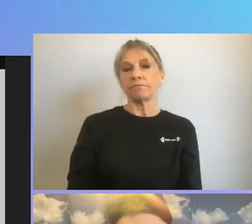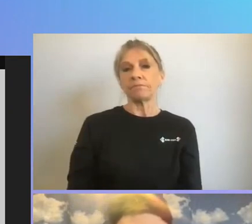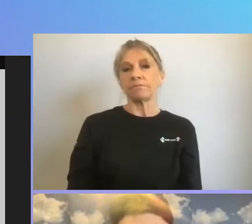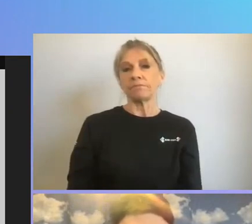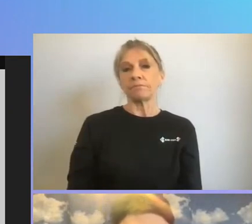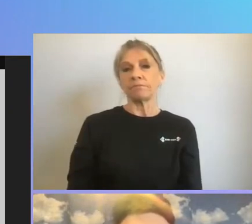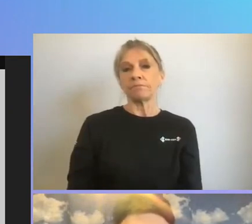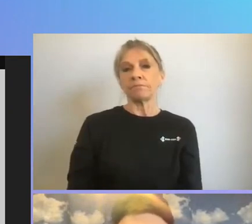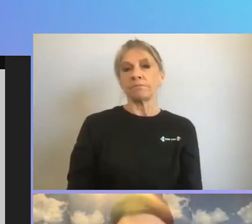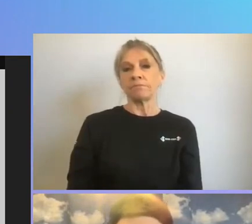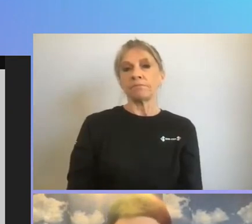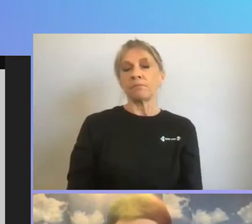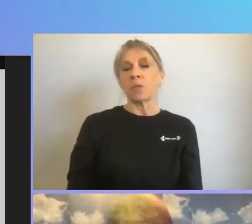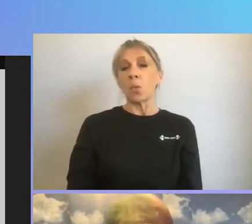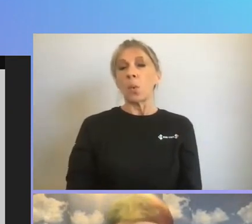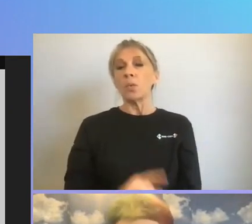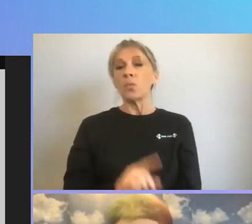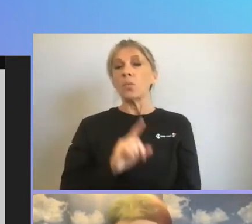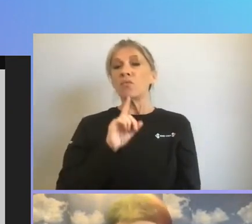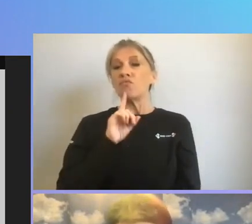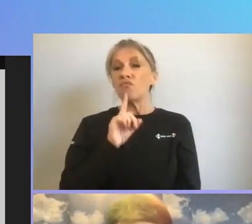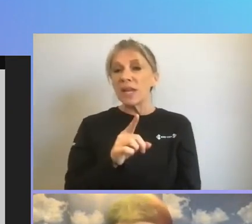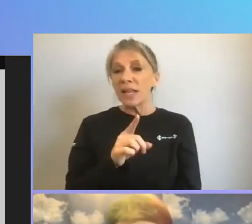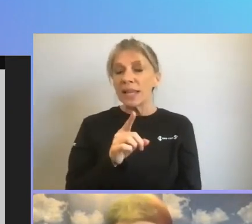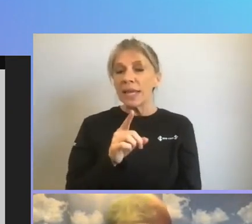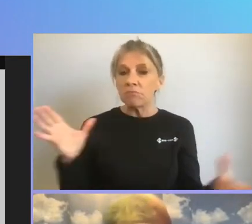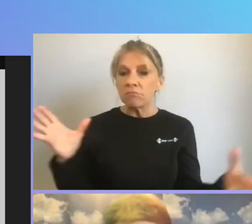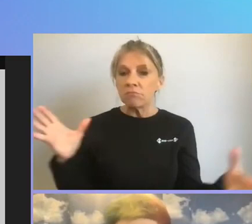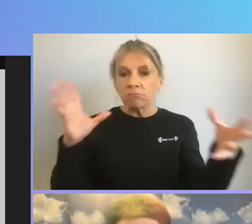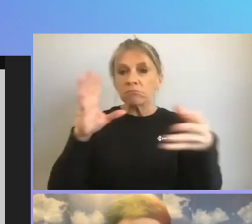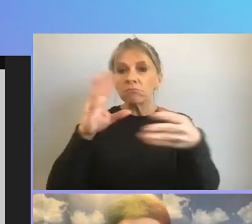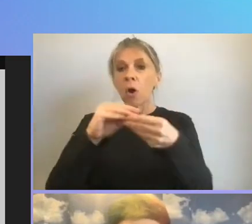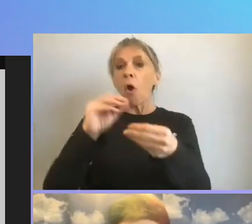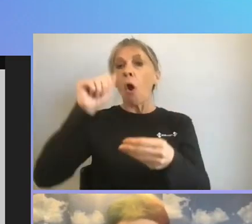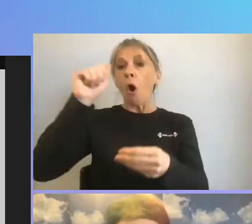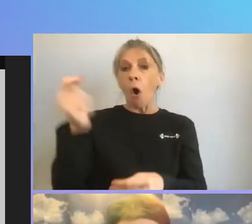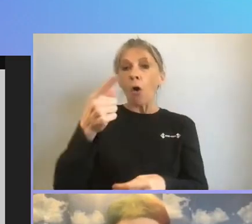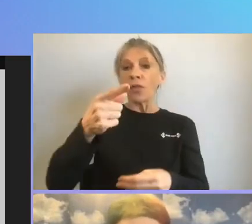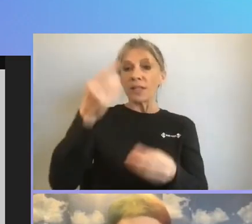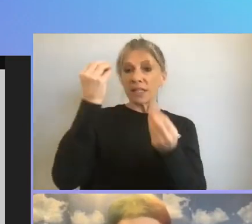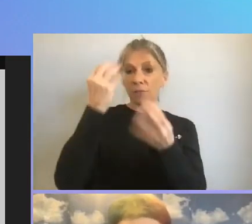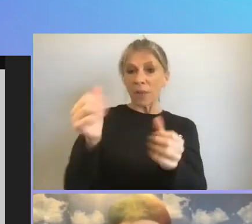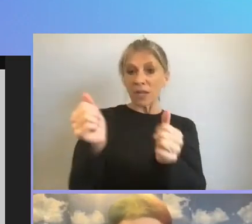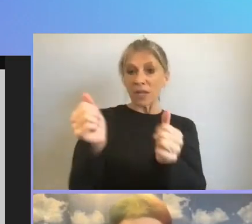combine all of these pieces of